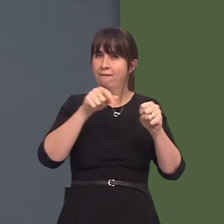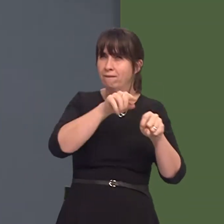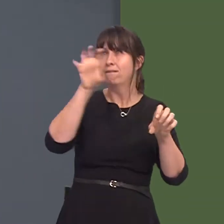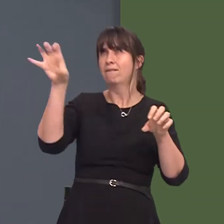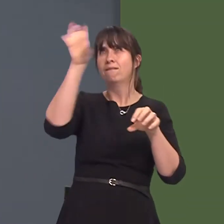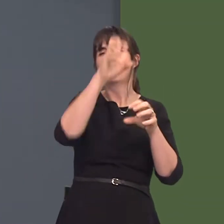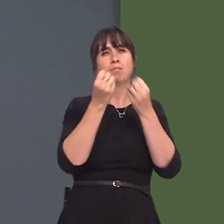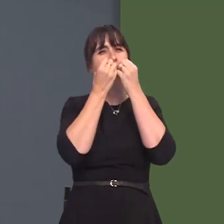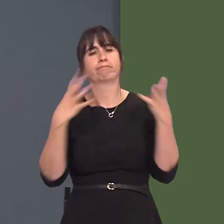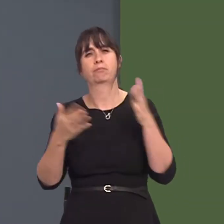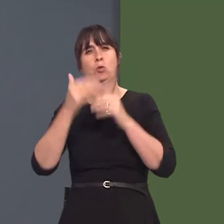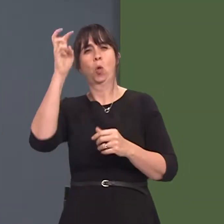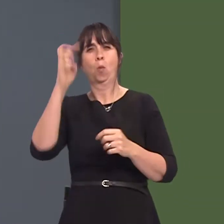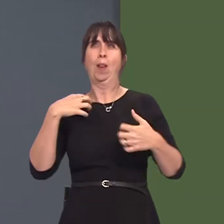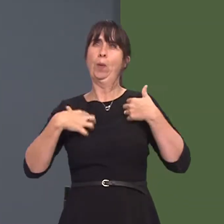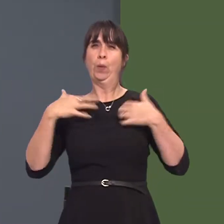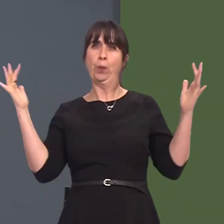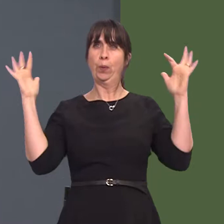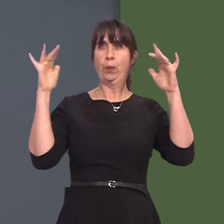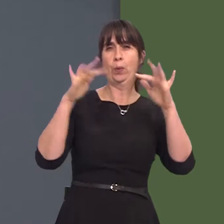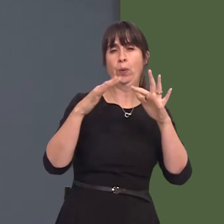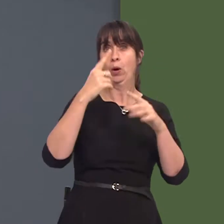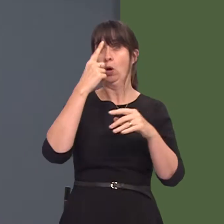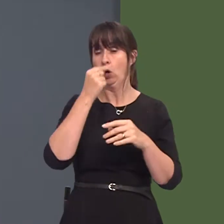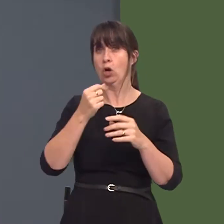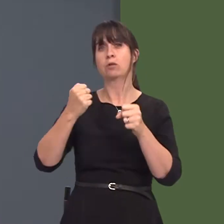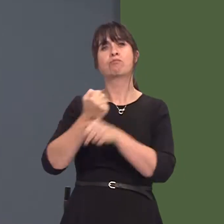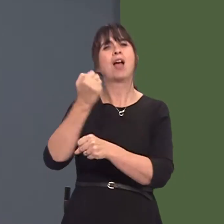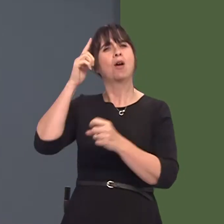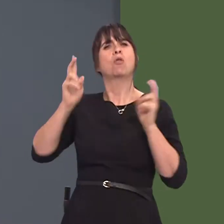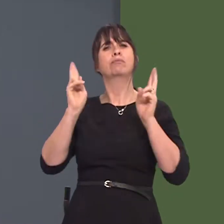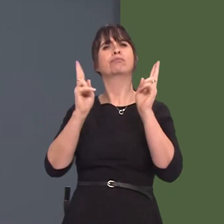my bit to promote with tourism videos over the summer, and would also benefit from enhanced brown signage along the A55.